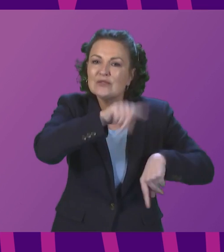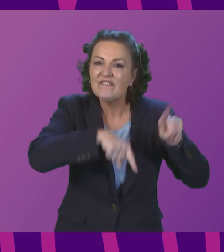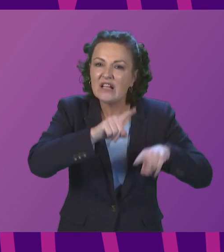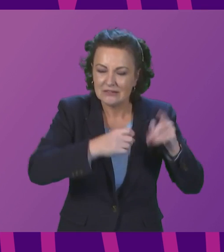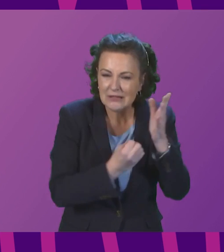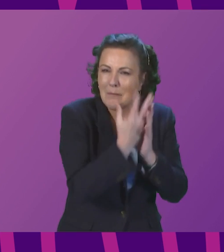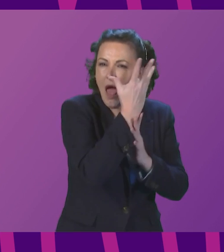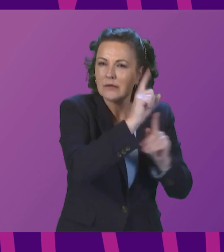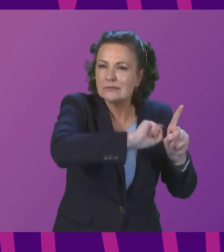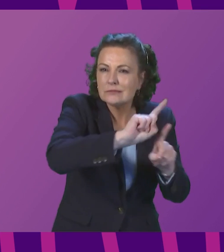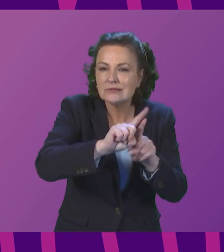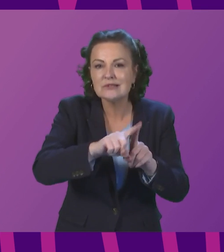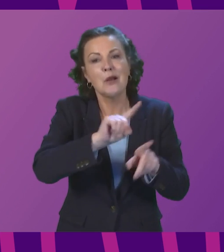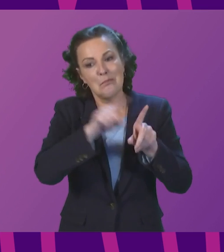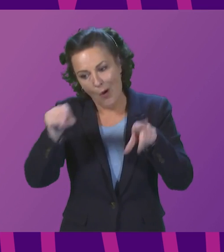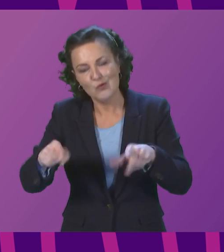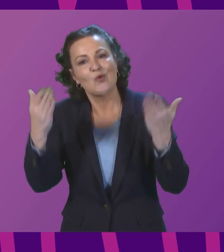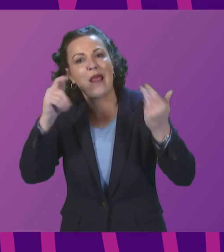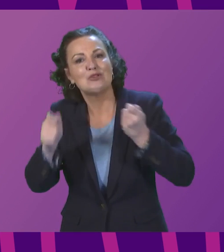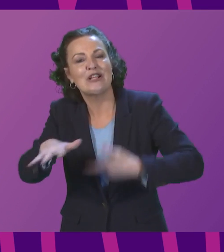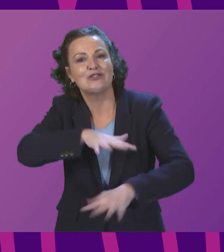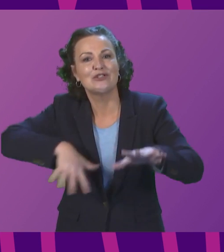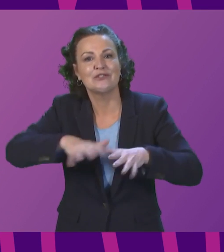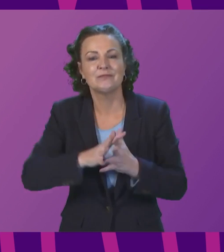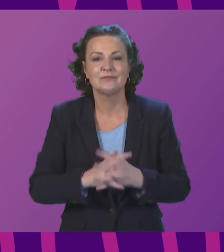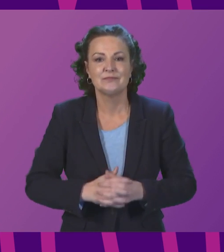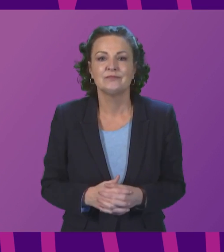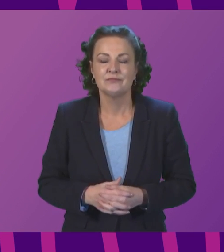To ask the First Minister what action the Scottish Government is taking to reduce delayed